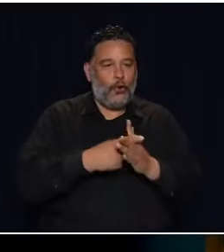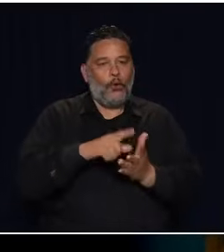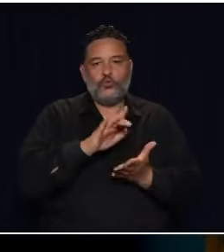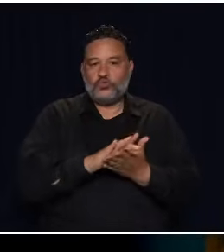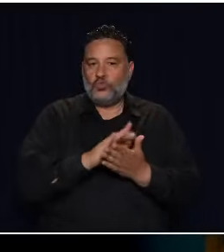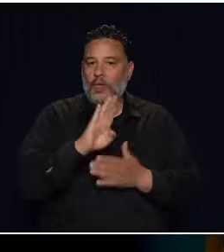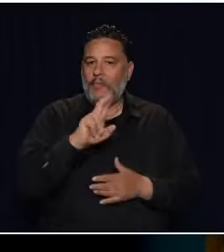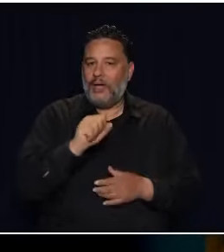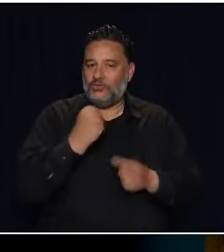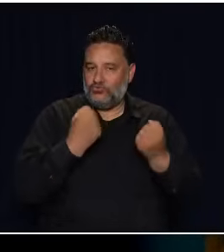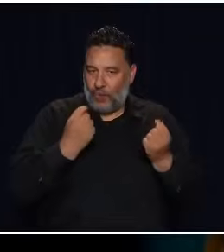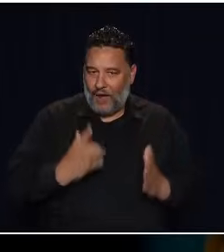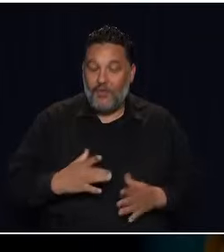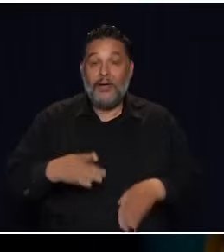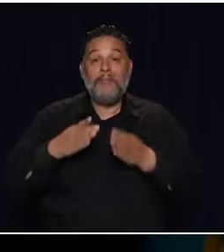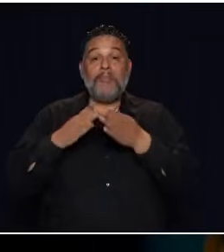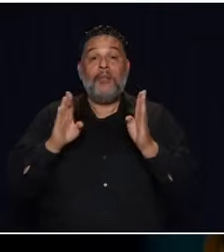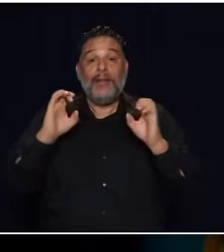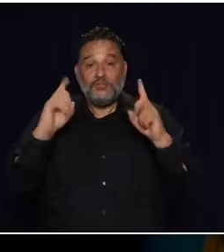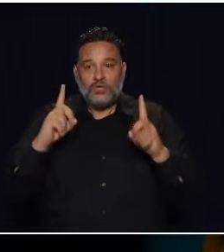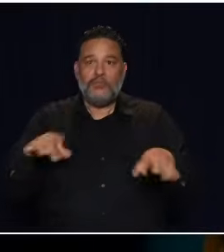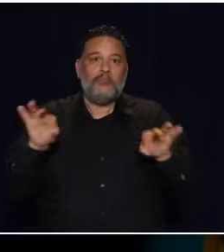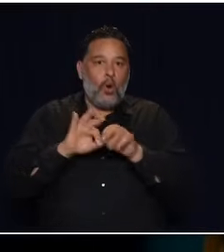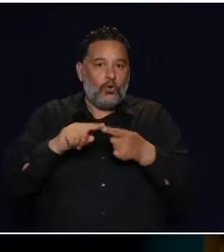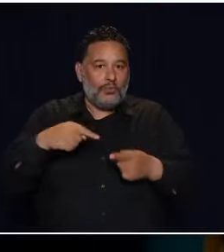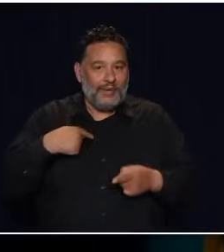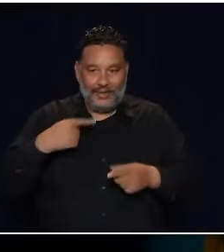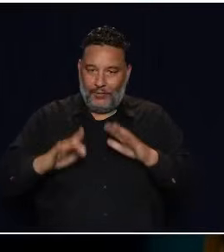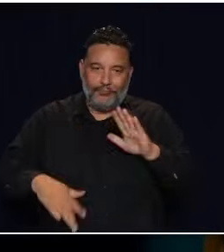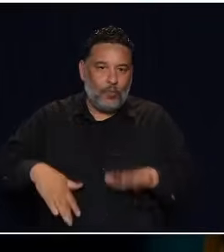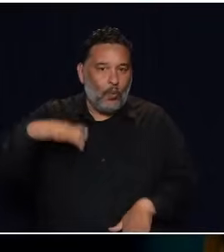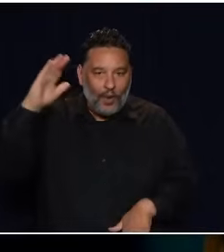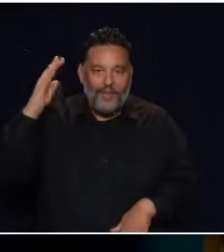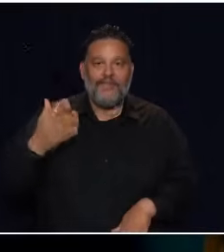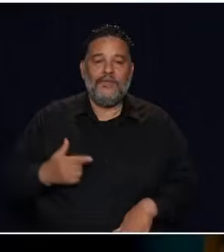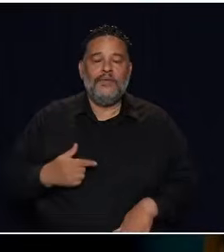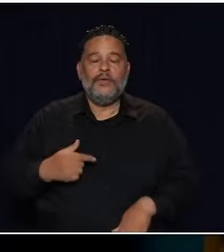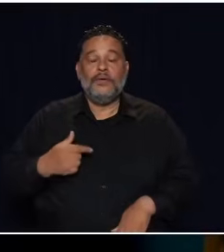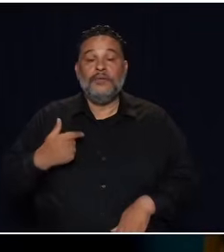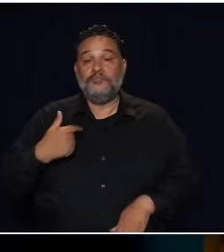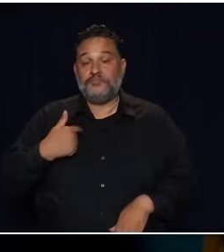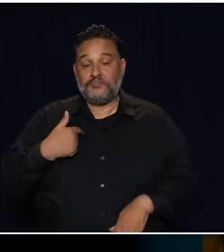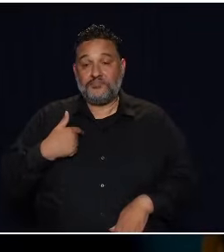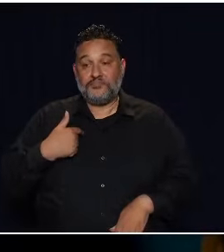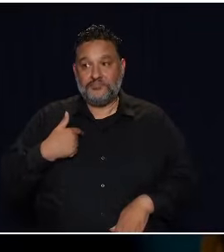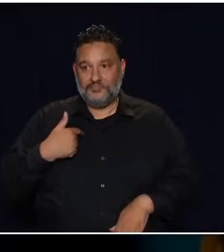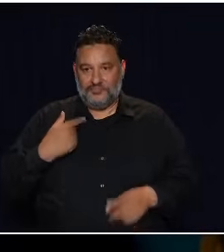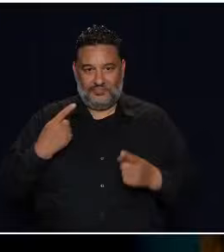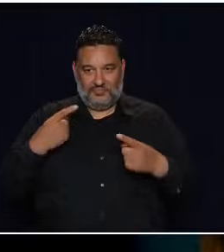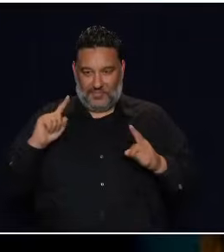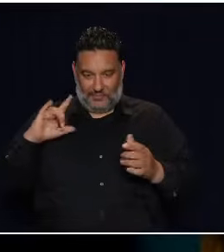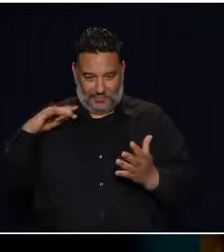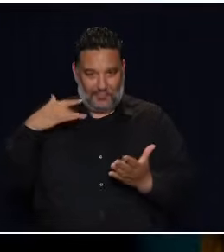CARPENTER. MY MOM WAS A CLASSIFIED SCHOOL EMPLOYEE WHO STARTED OUT AS A BUS DRIVER.